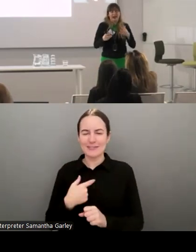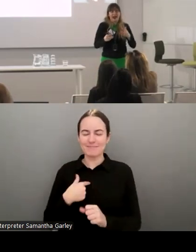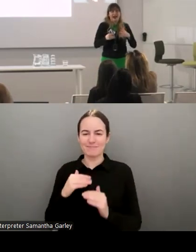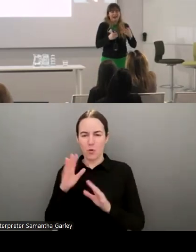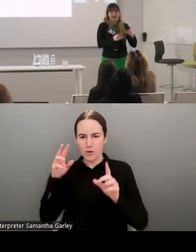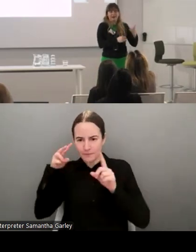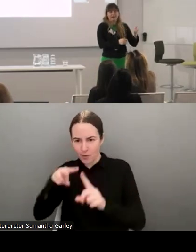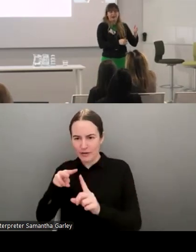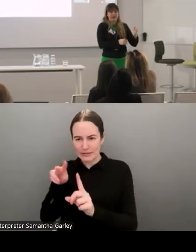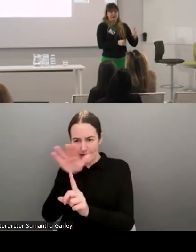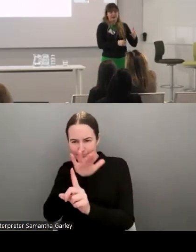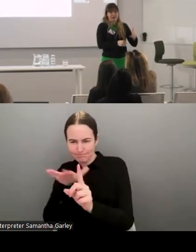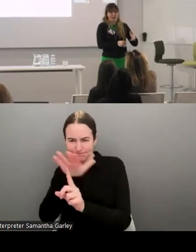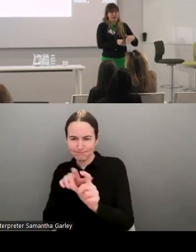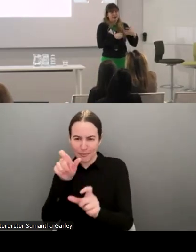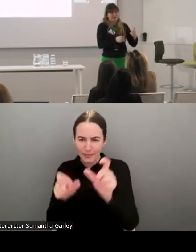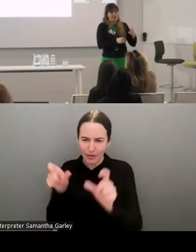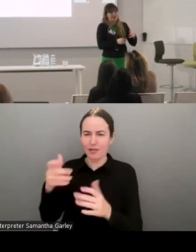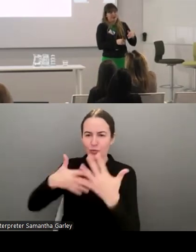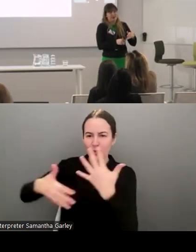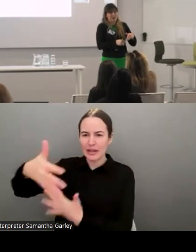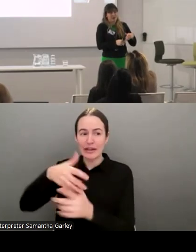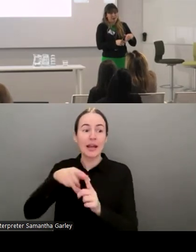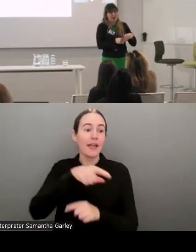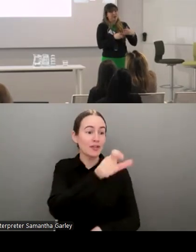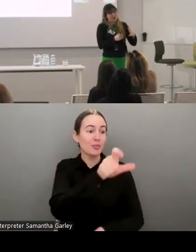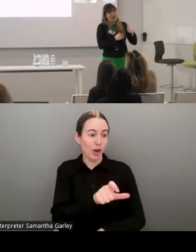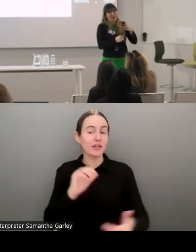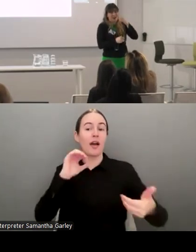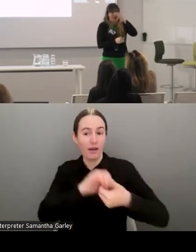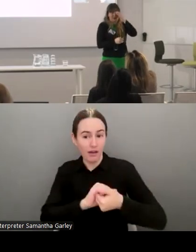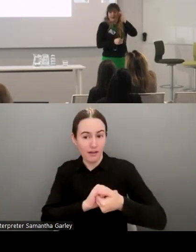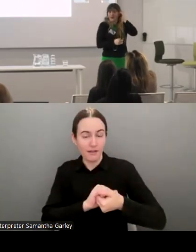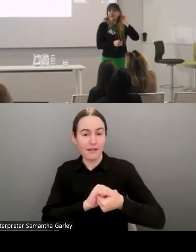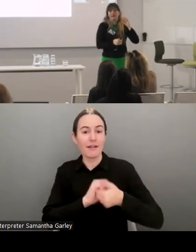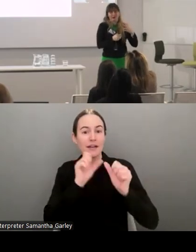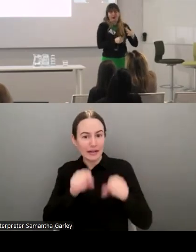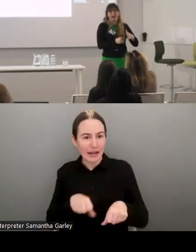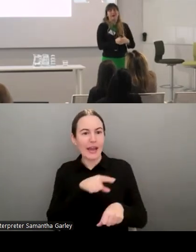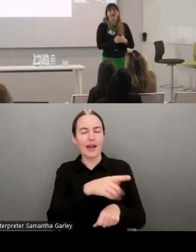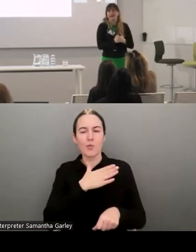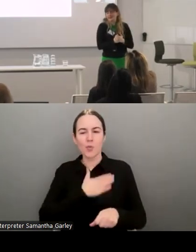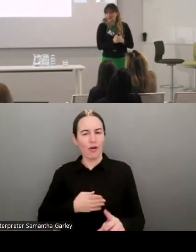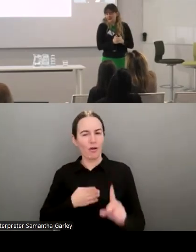I can collaborate with this other person who has some of the same ambitions of me, of creating other rooms for talking about disability.